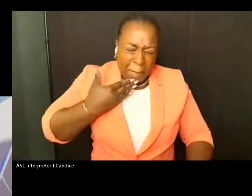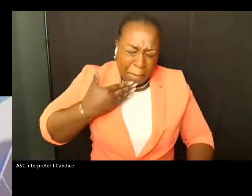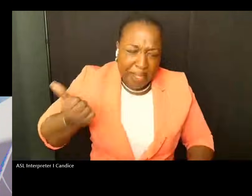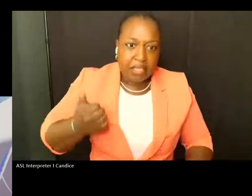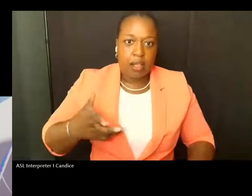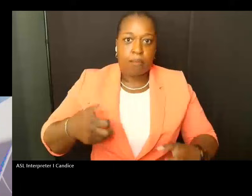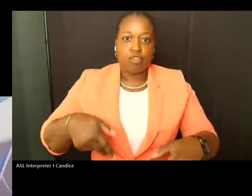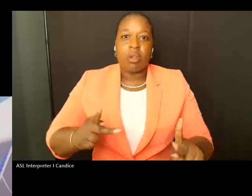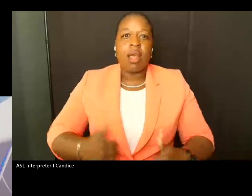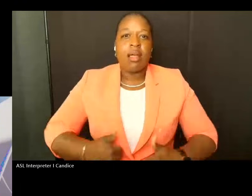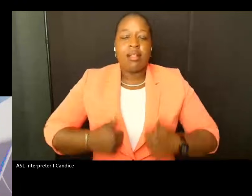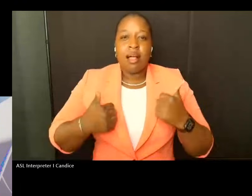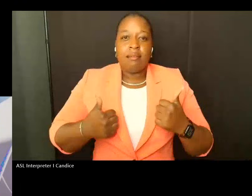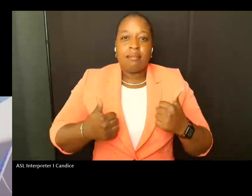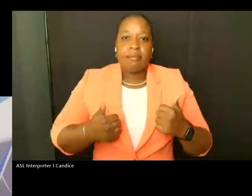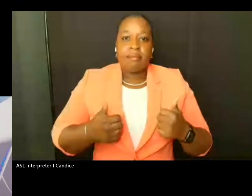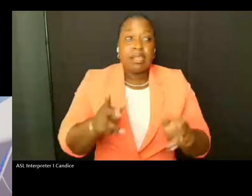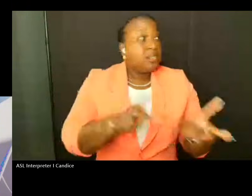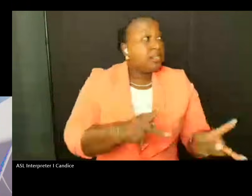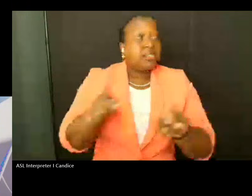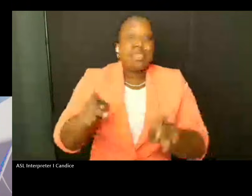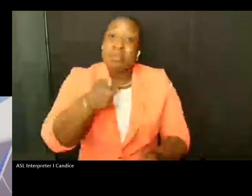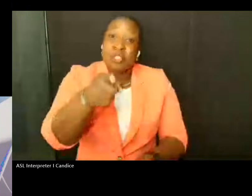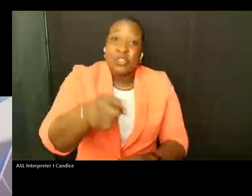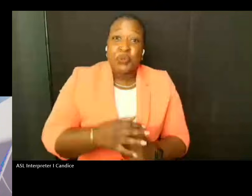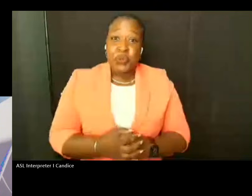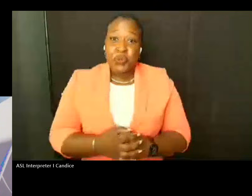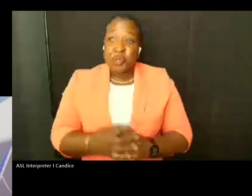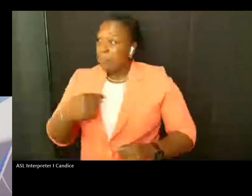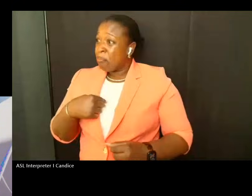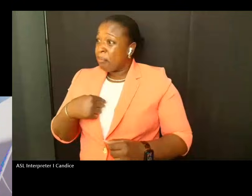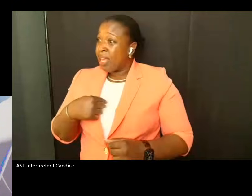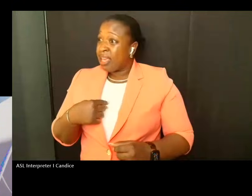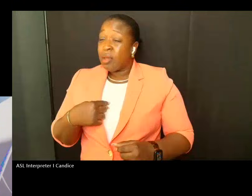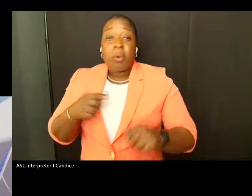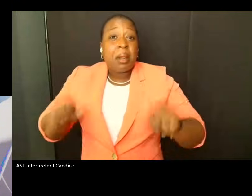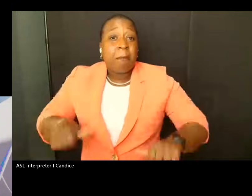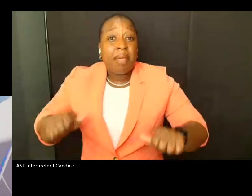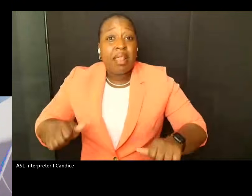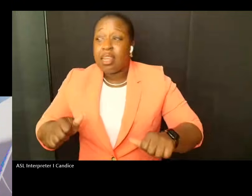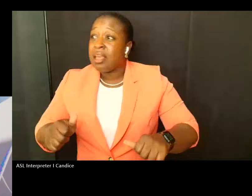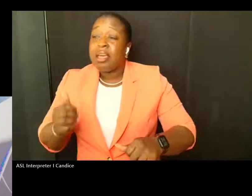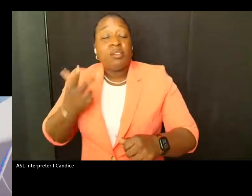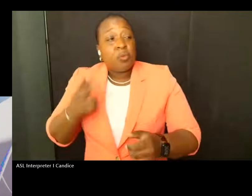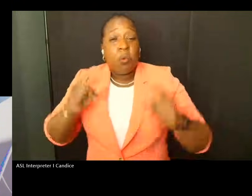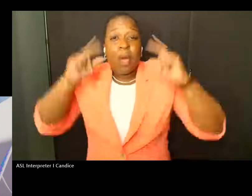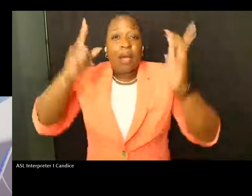like each and every one of us get when we get a chance to wake up the next day. Thank you all.